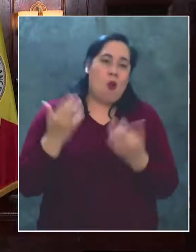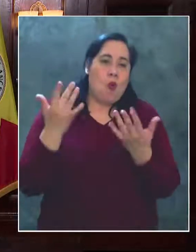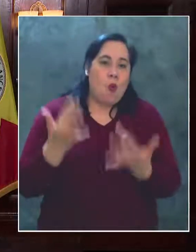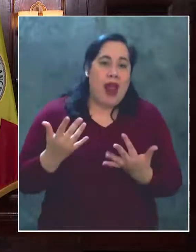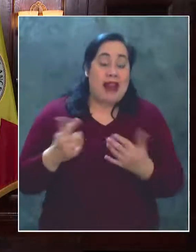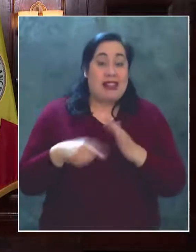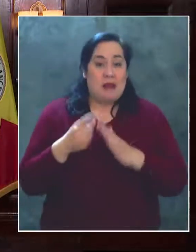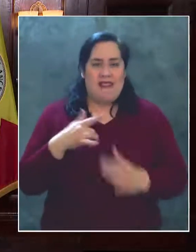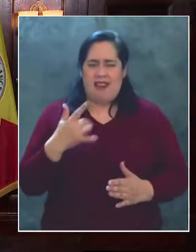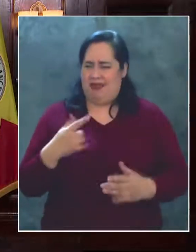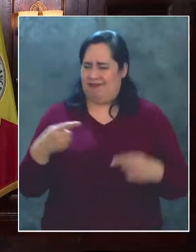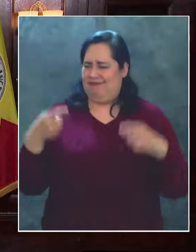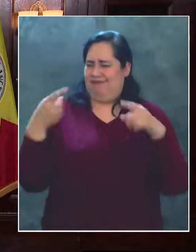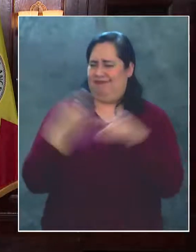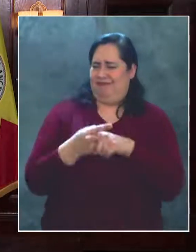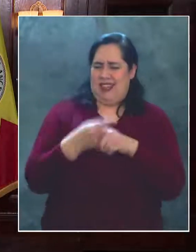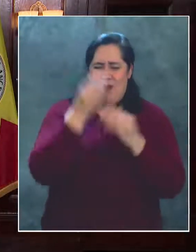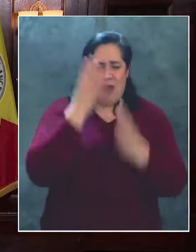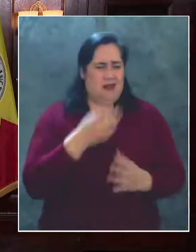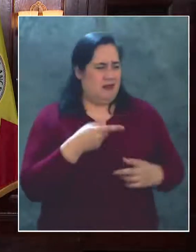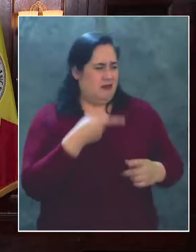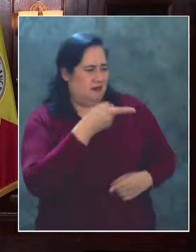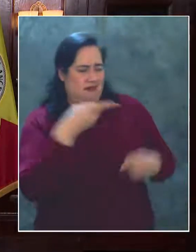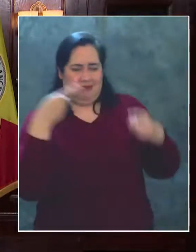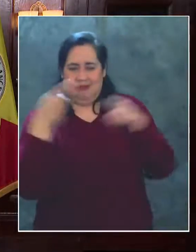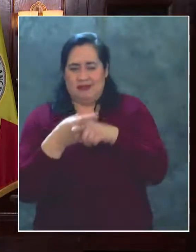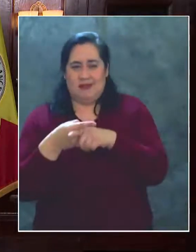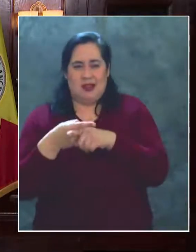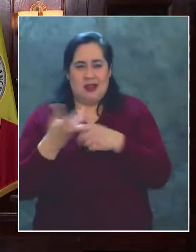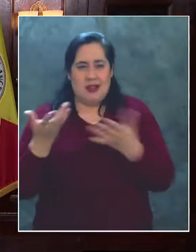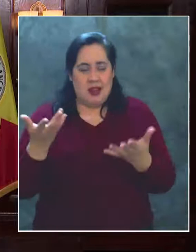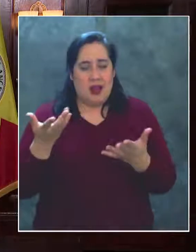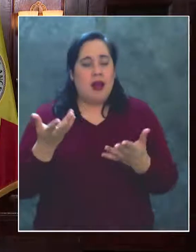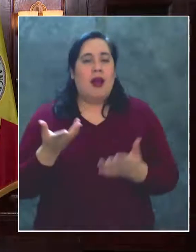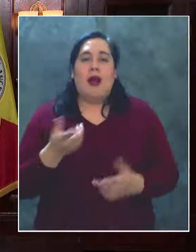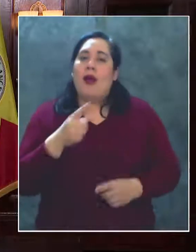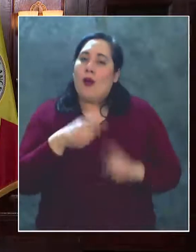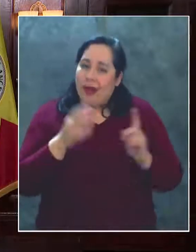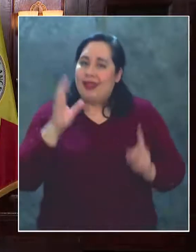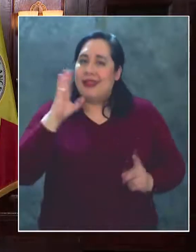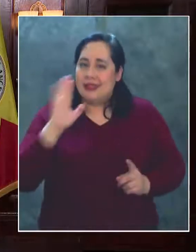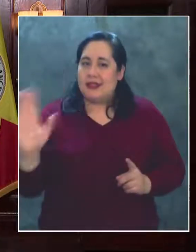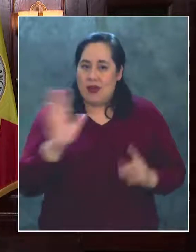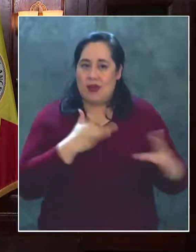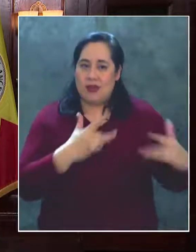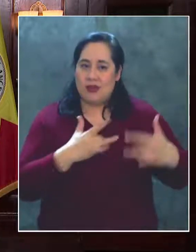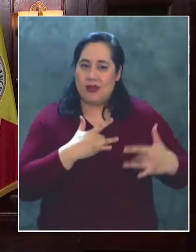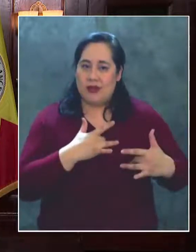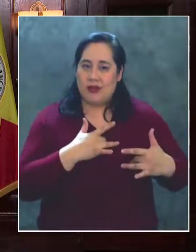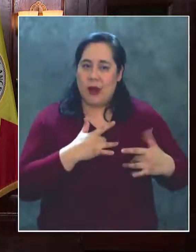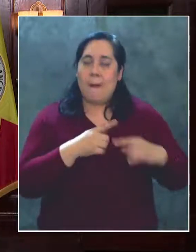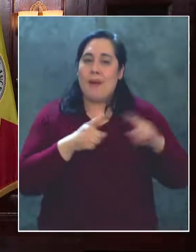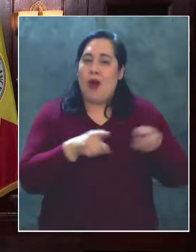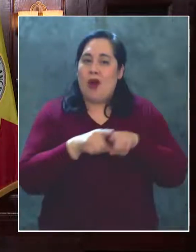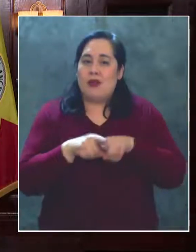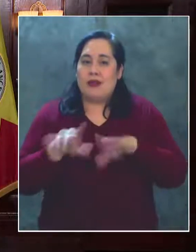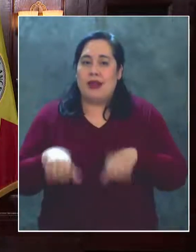WAITS AND SOMETIMES THE SEEMINGLY CONTRADICTORY INFORMATION OUT THERE. WE'RE NOT JUST LISTENING TO THE CONCERNS.